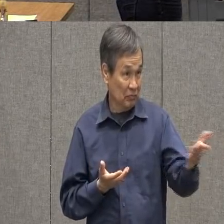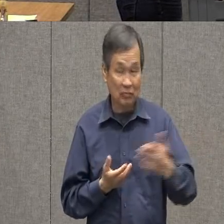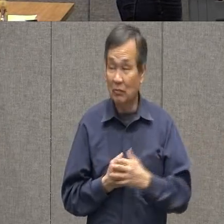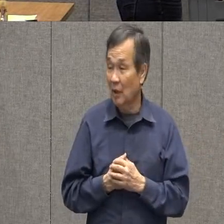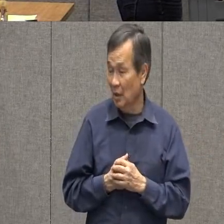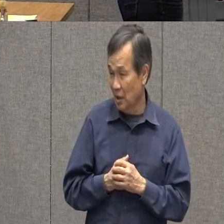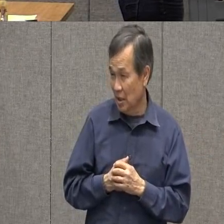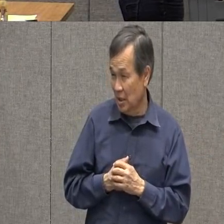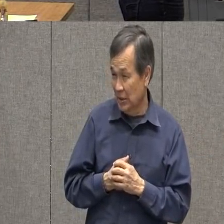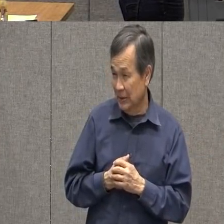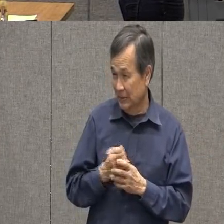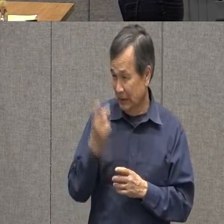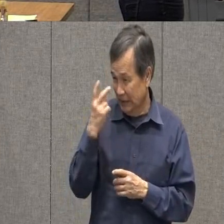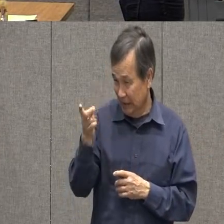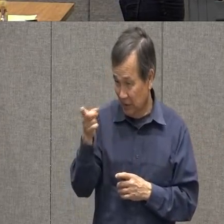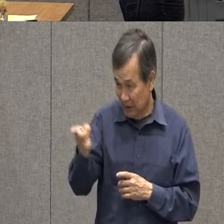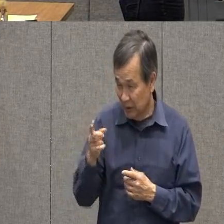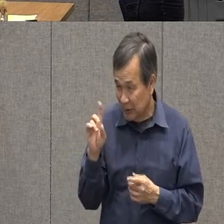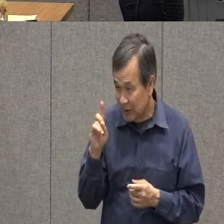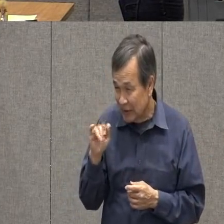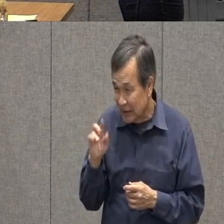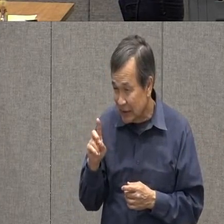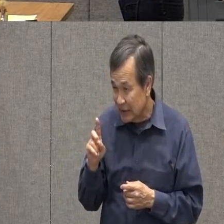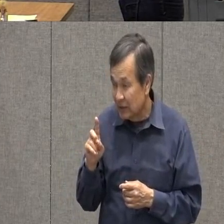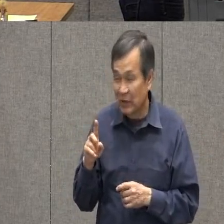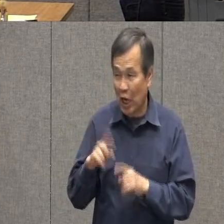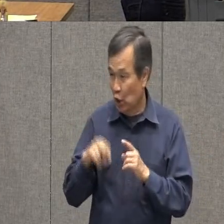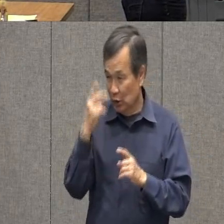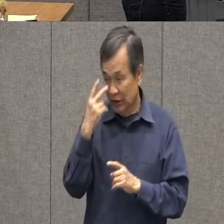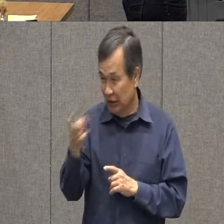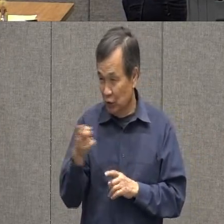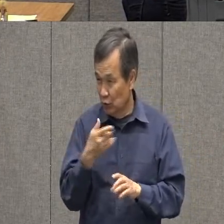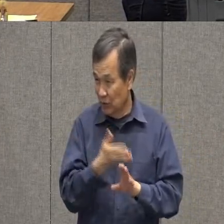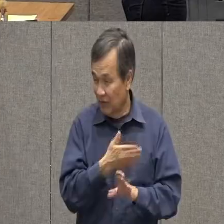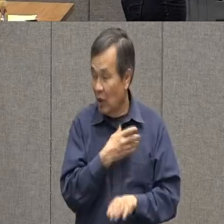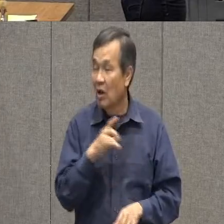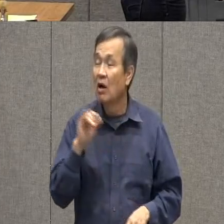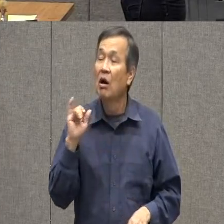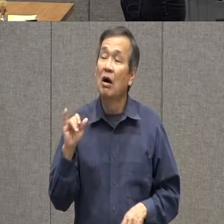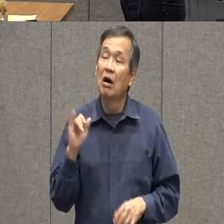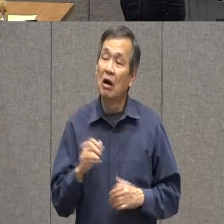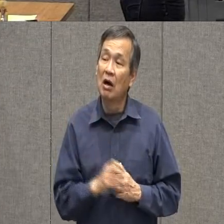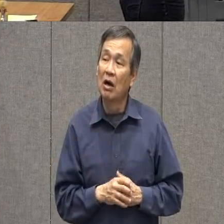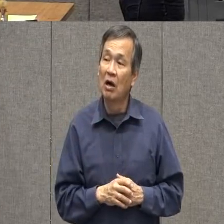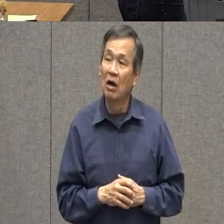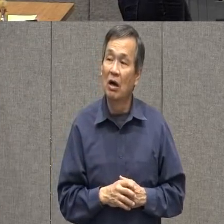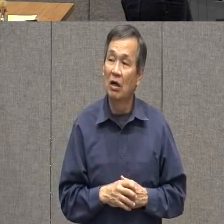I'm looking to see what you did 'cause I was holding the pose. So I just wanna make sure I understand what you did so then I can do it, too.